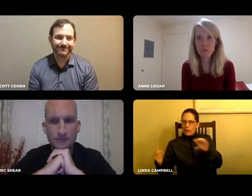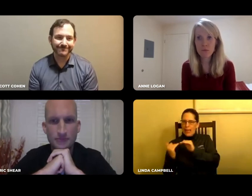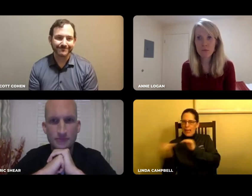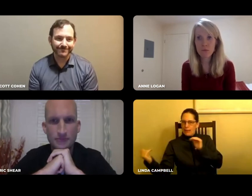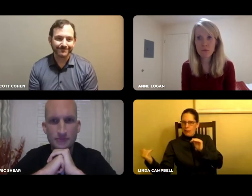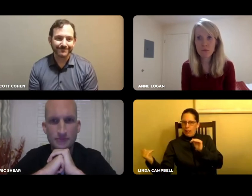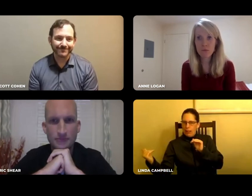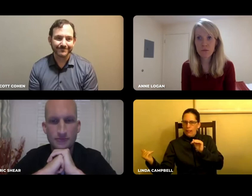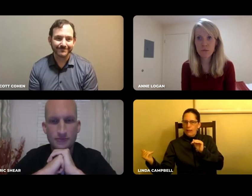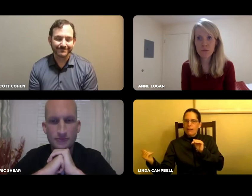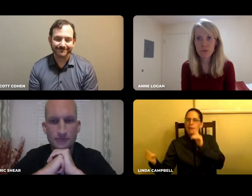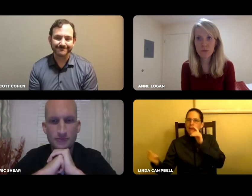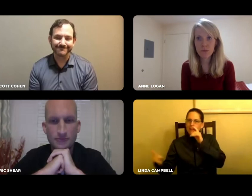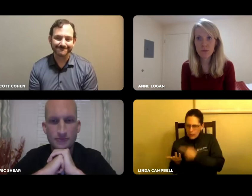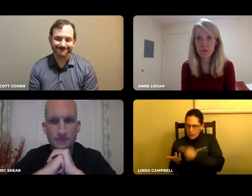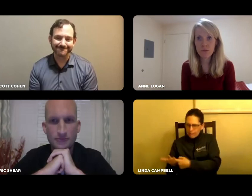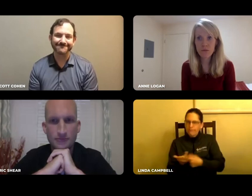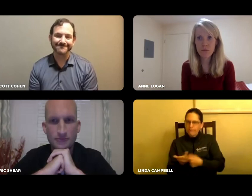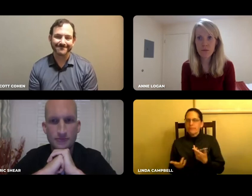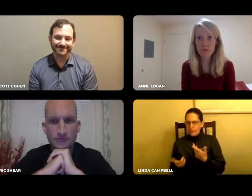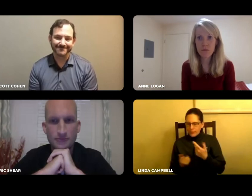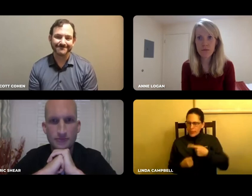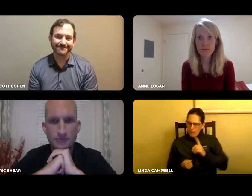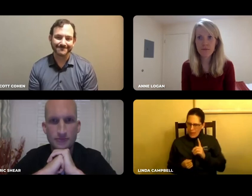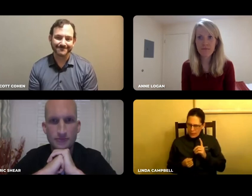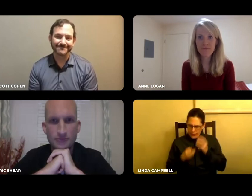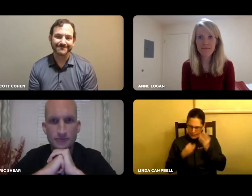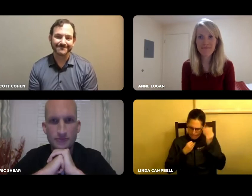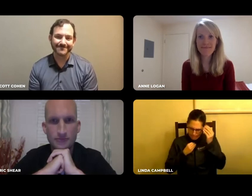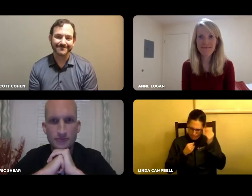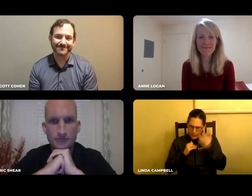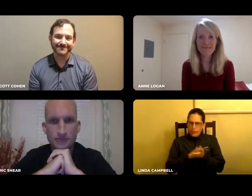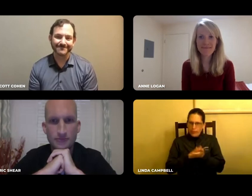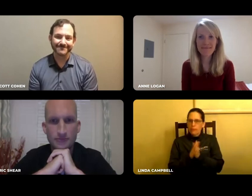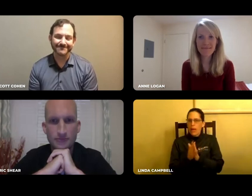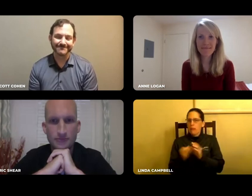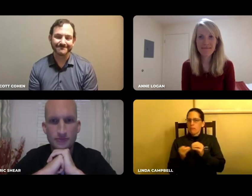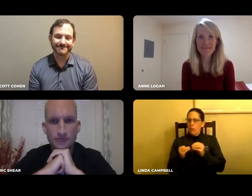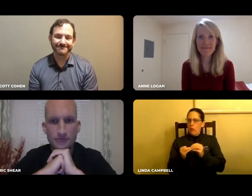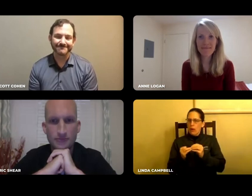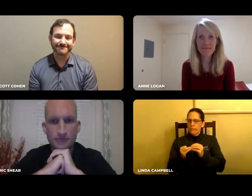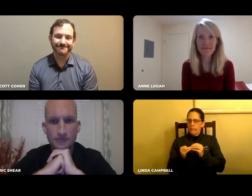We were equals studying the language. It became clear in my masters,